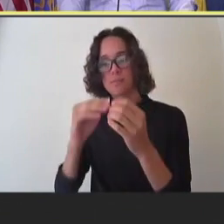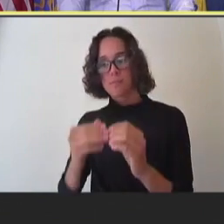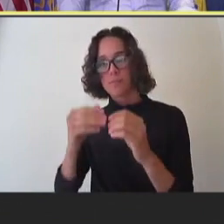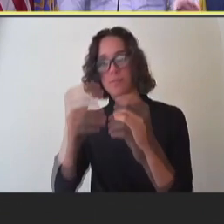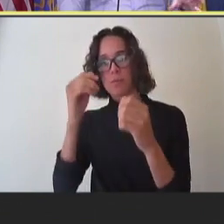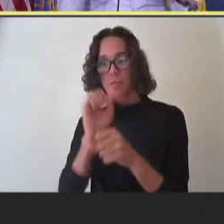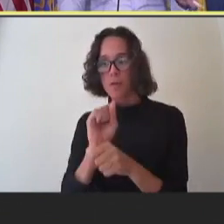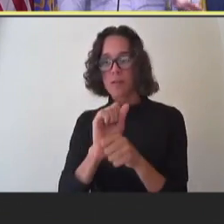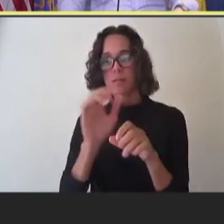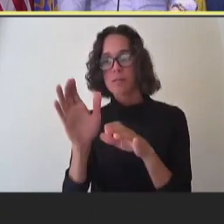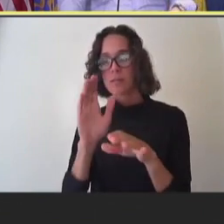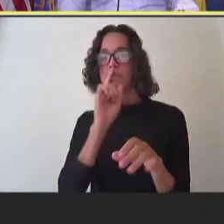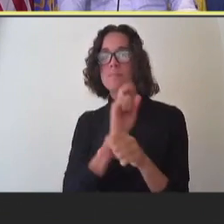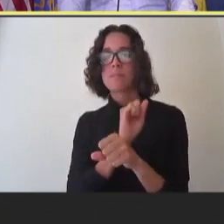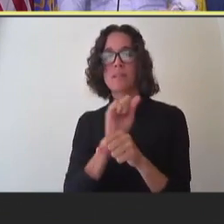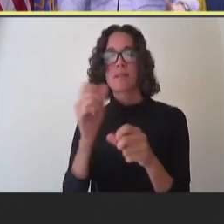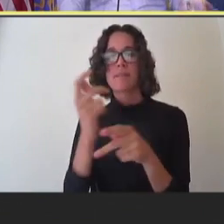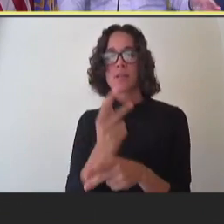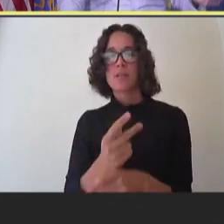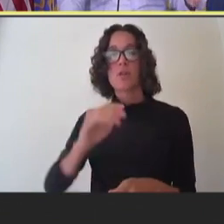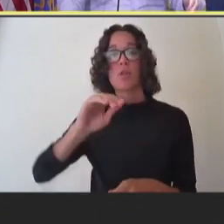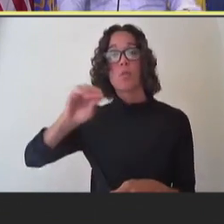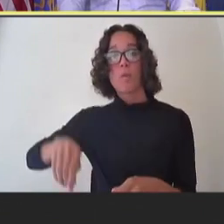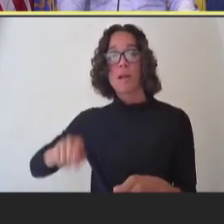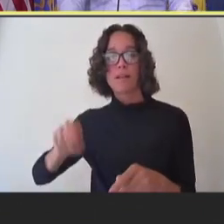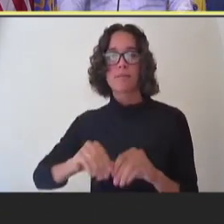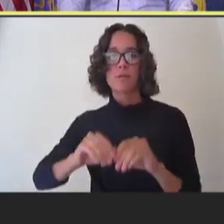we're excited about this as a capability that we'll be able to maintain throughout the summer